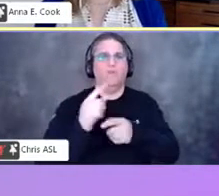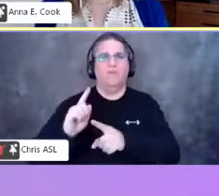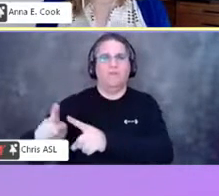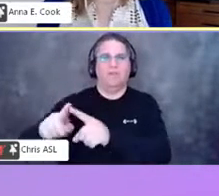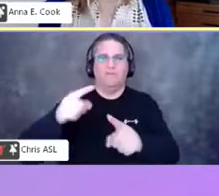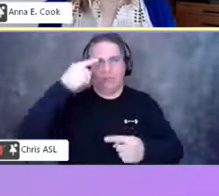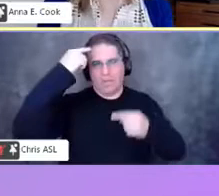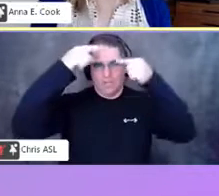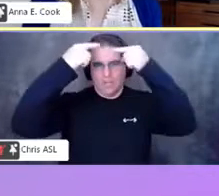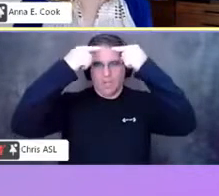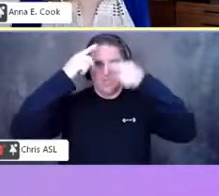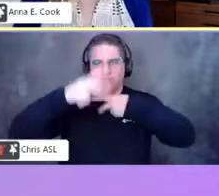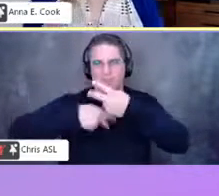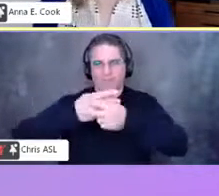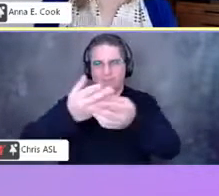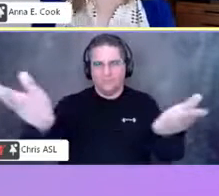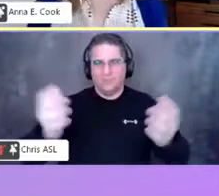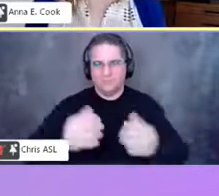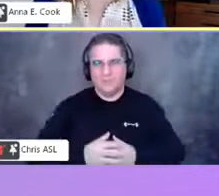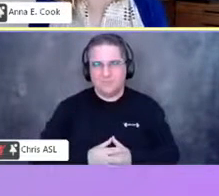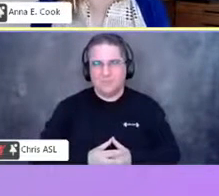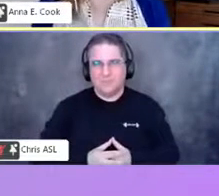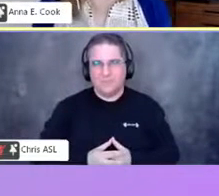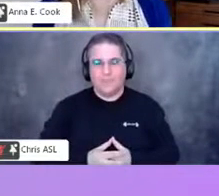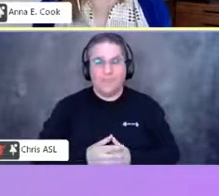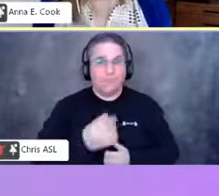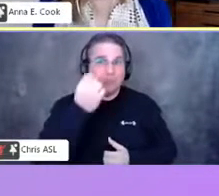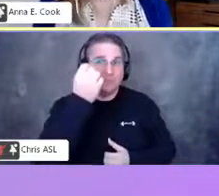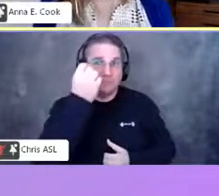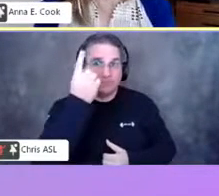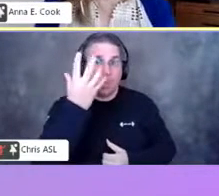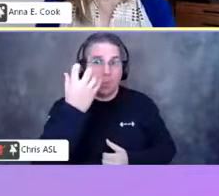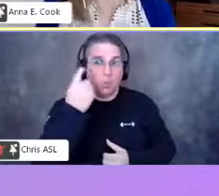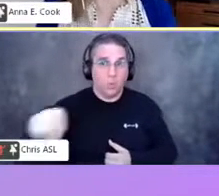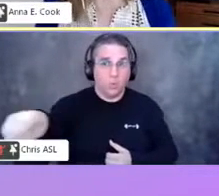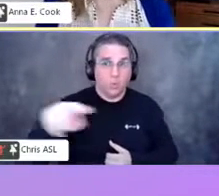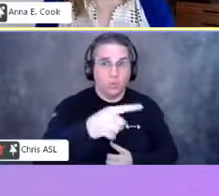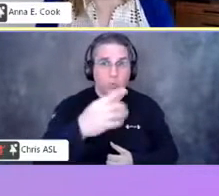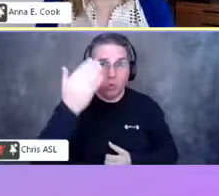however understanding what these cognitive needs are and truly feeling their impact